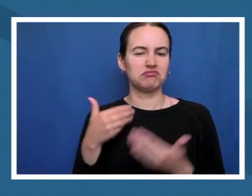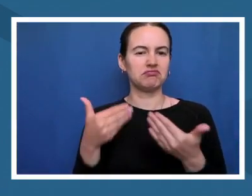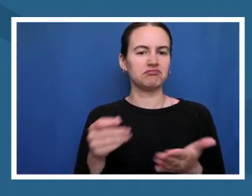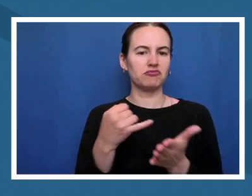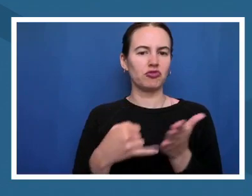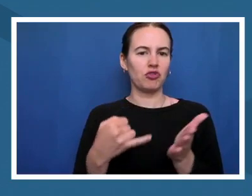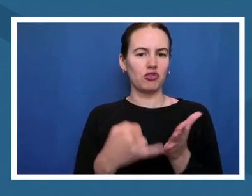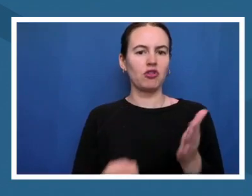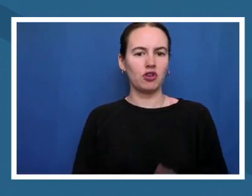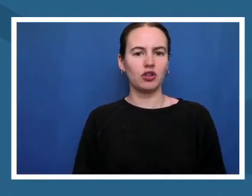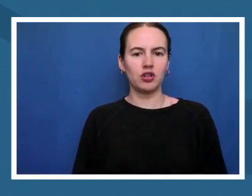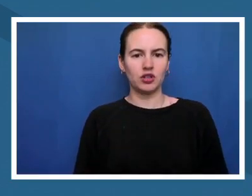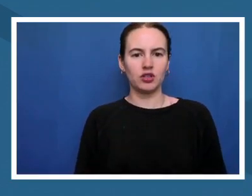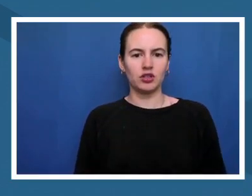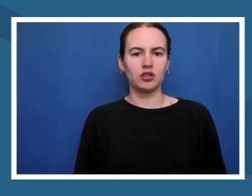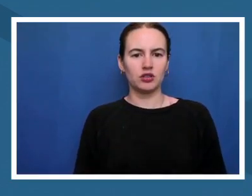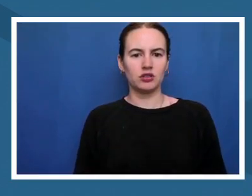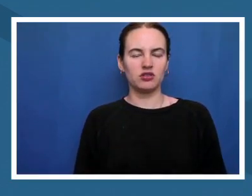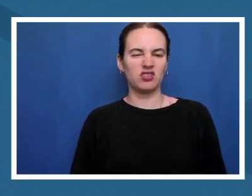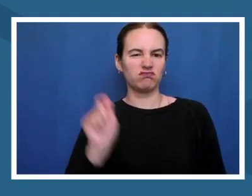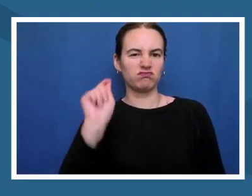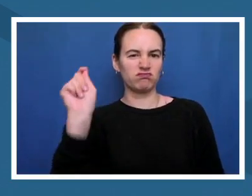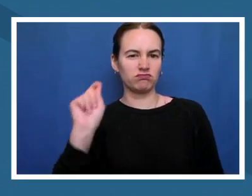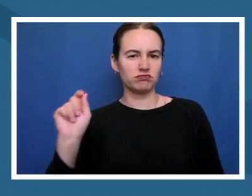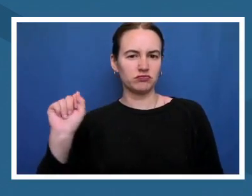and i think it's a stone